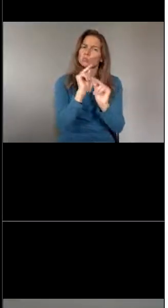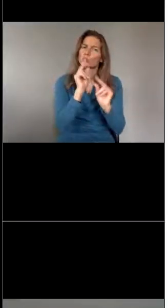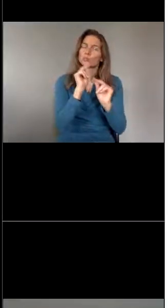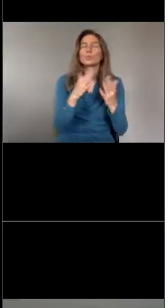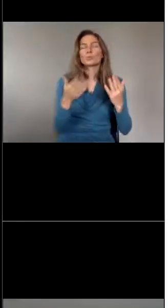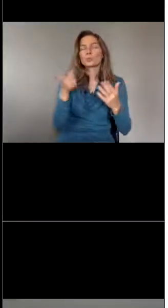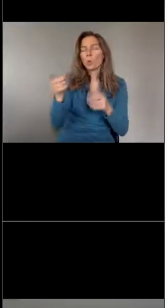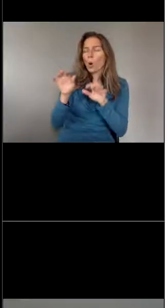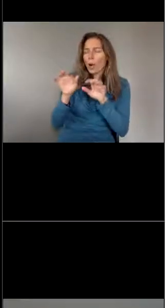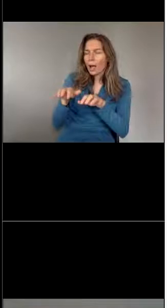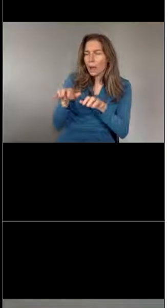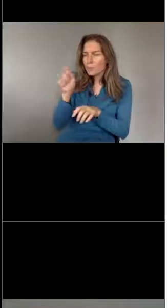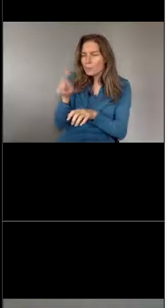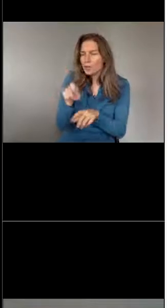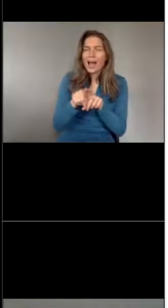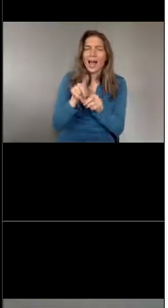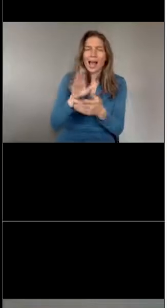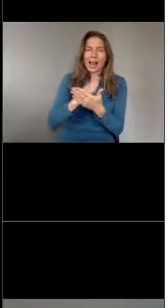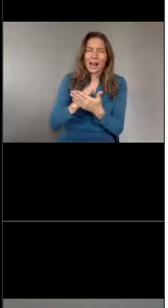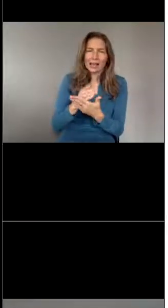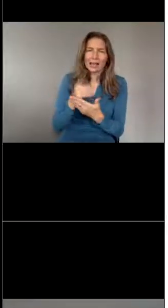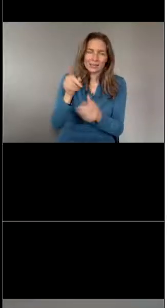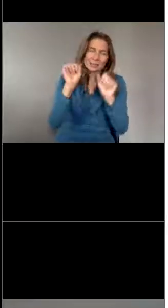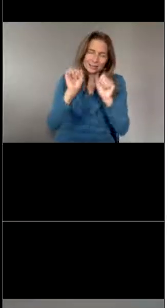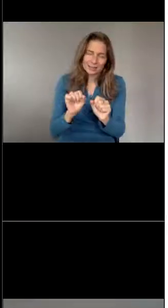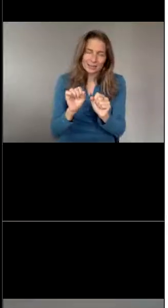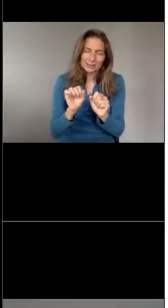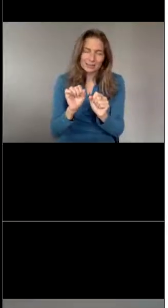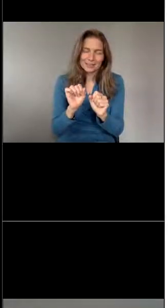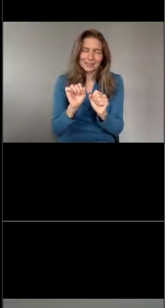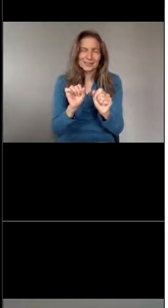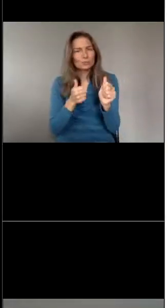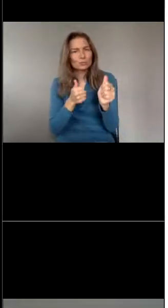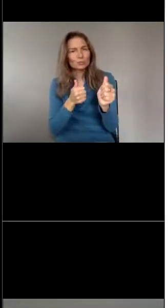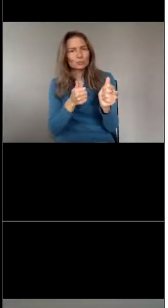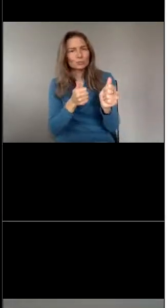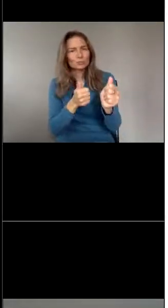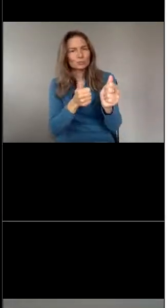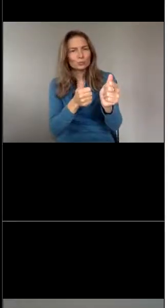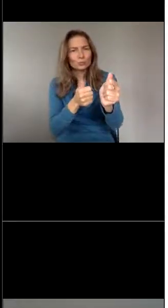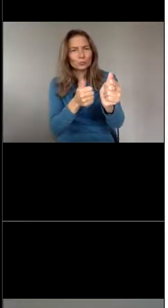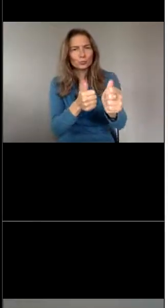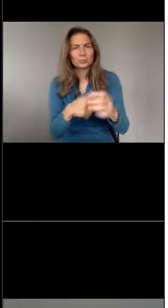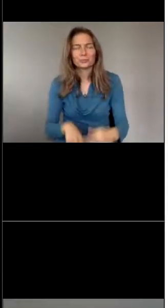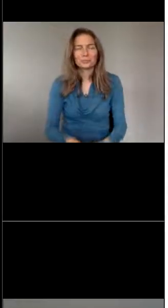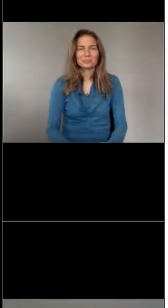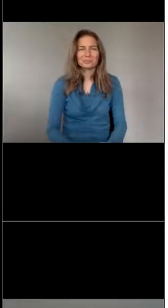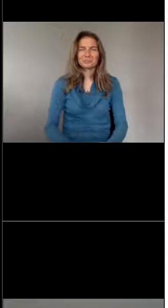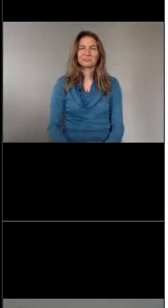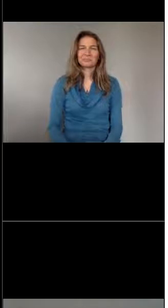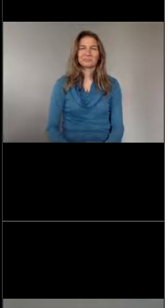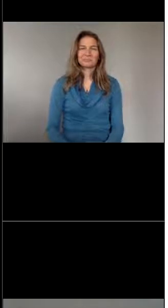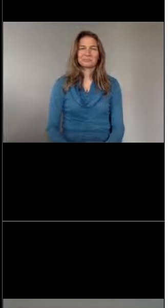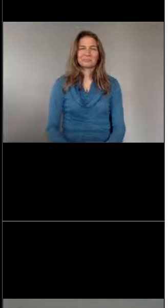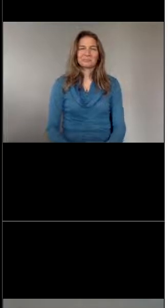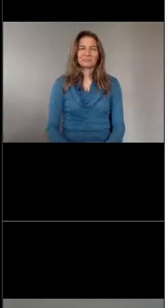So the captioning link is also shown on the screen right now. And don't forget to tweet.